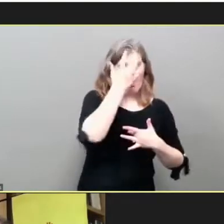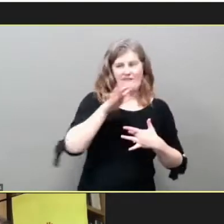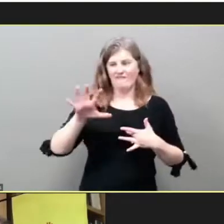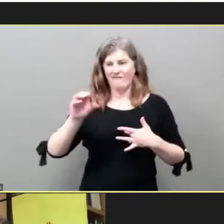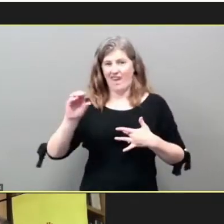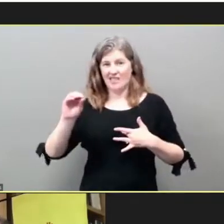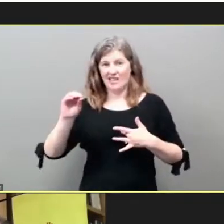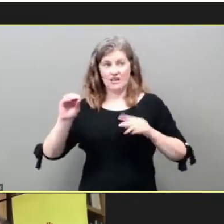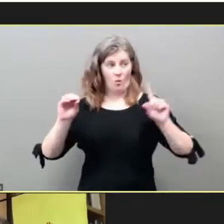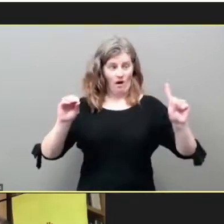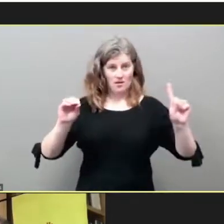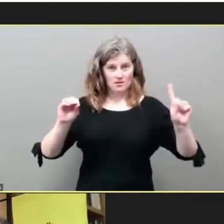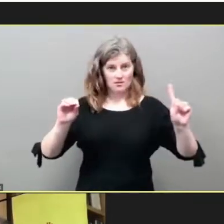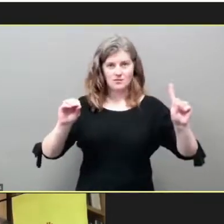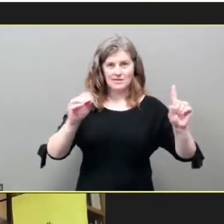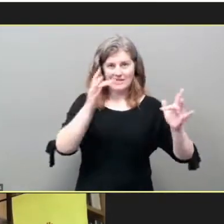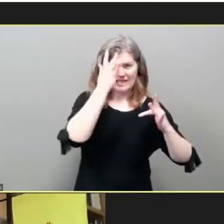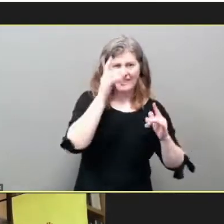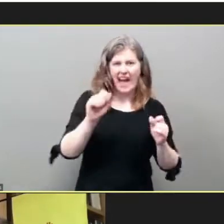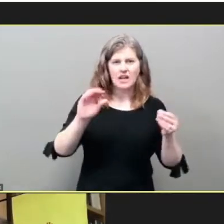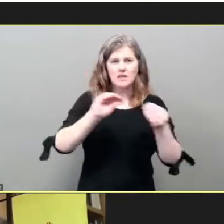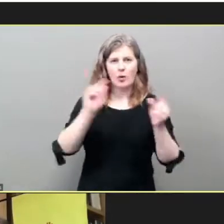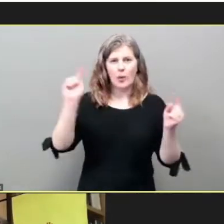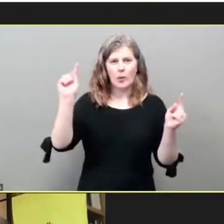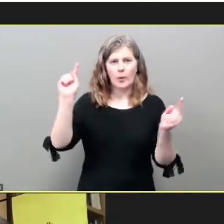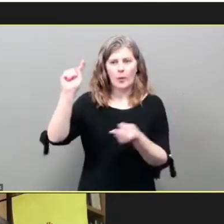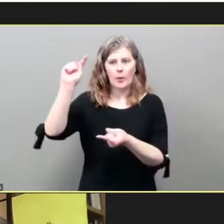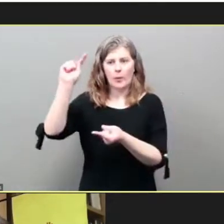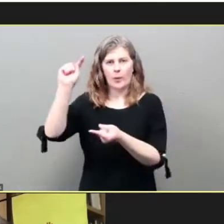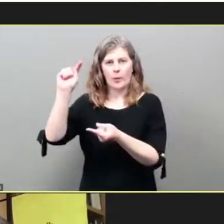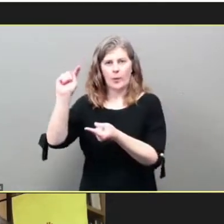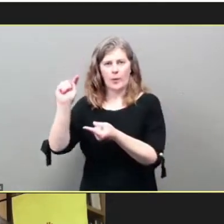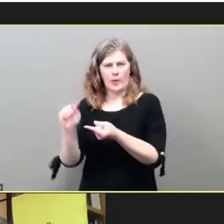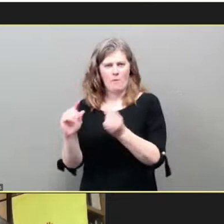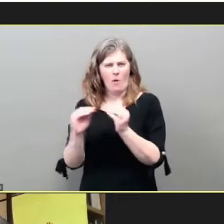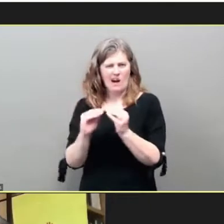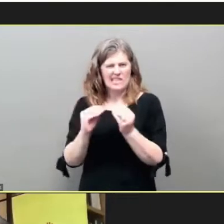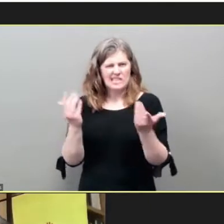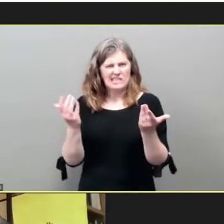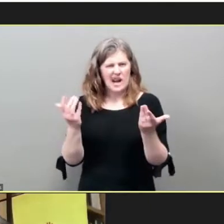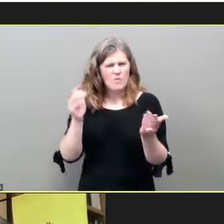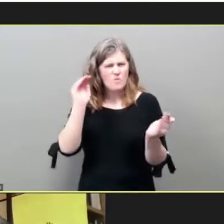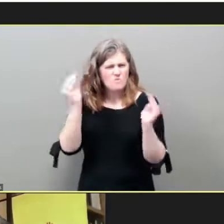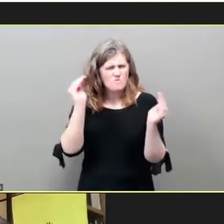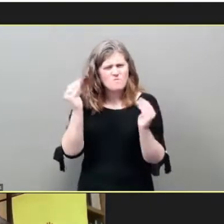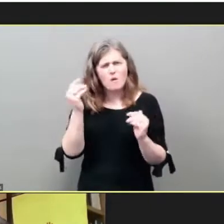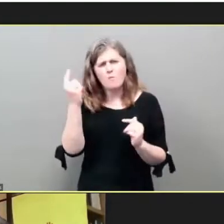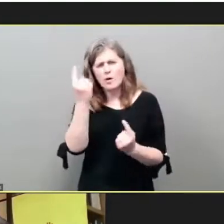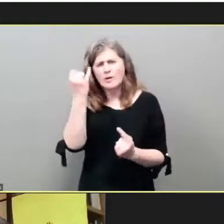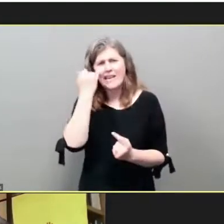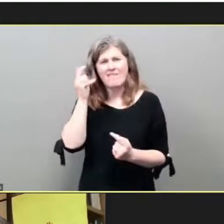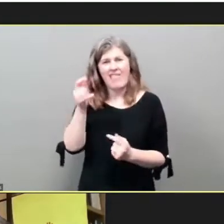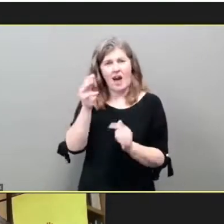ratio has been shrinking. And I'm just wondering if that modeling indicates